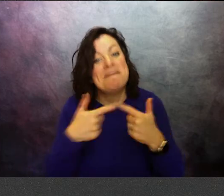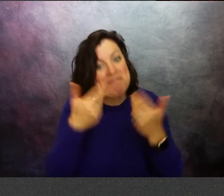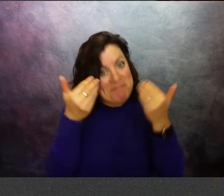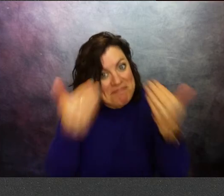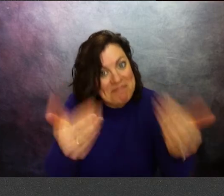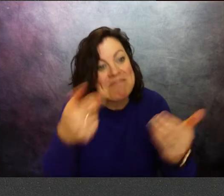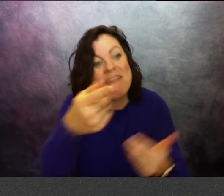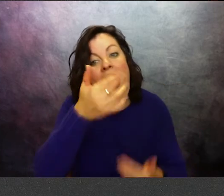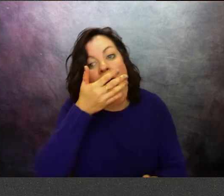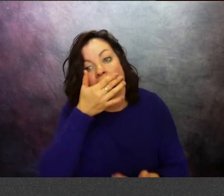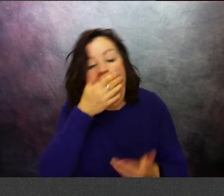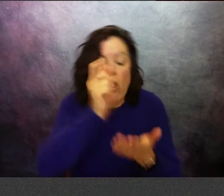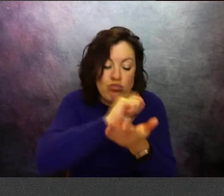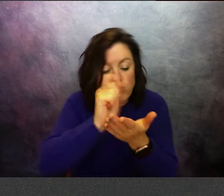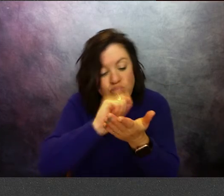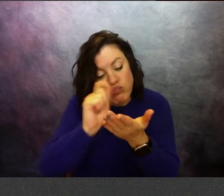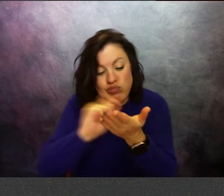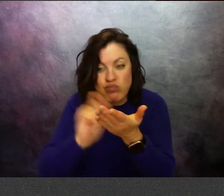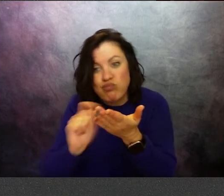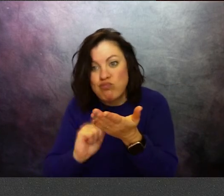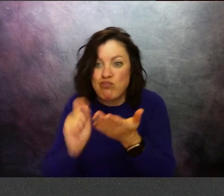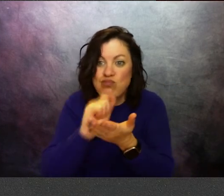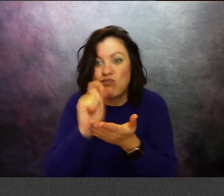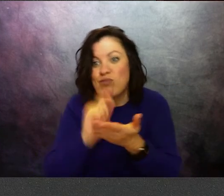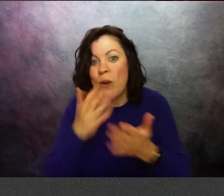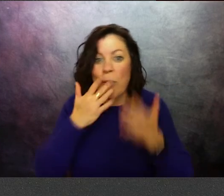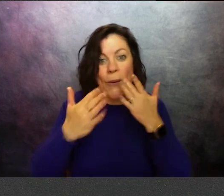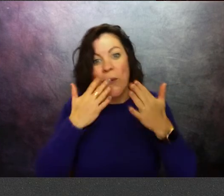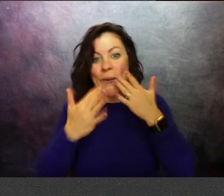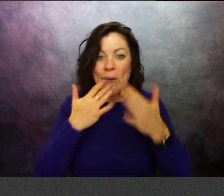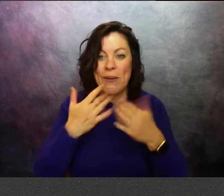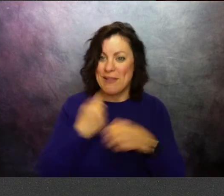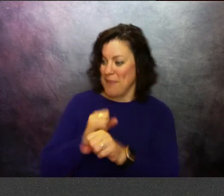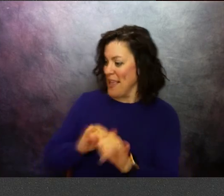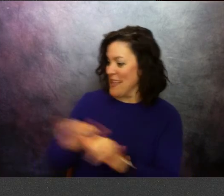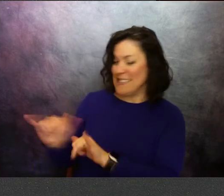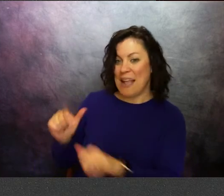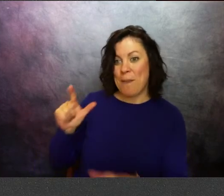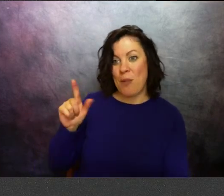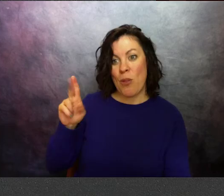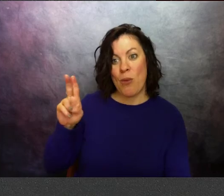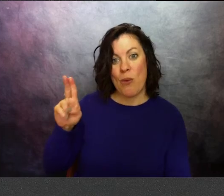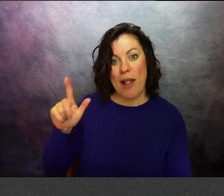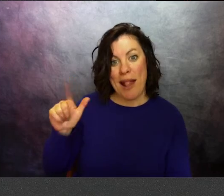you could get some crayons and color it like Lula did, Would you like to see Lula's again?